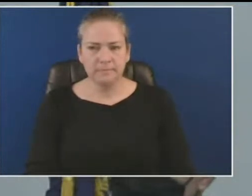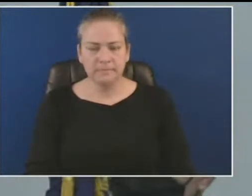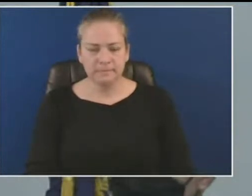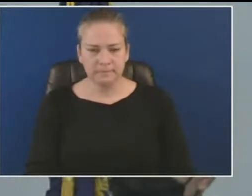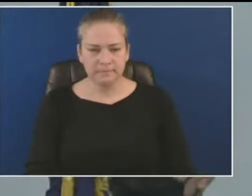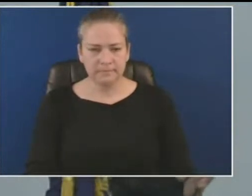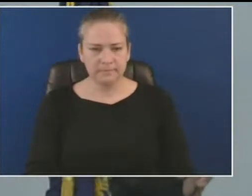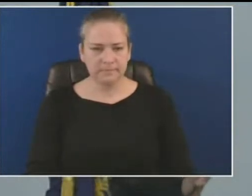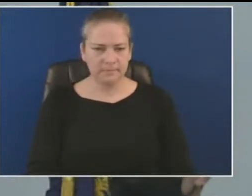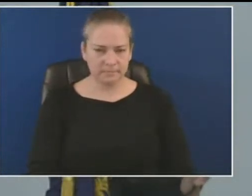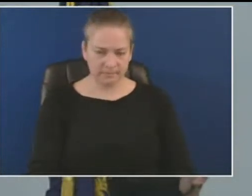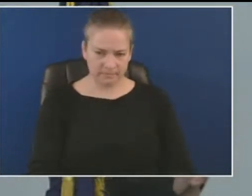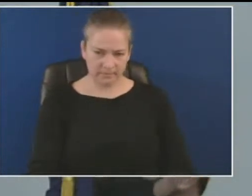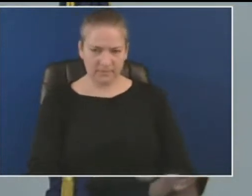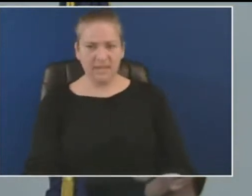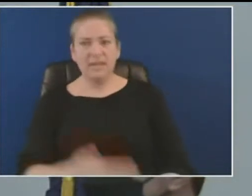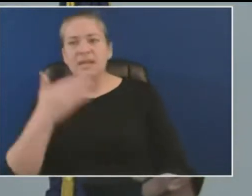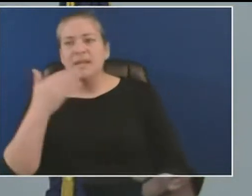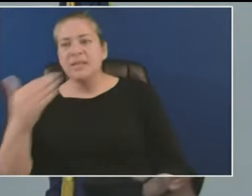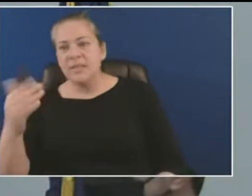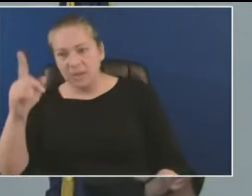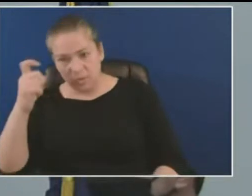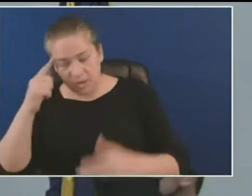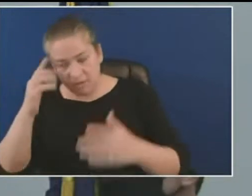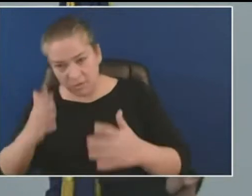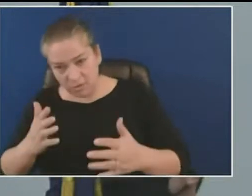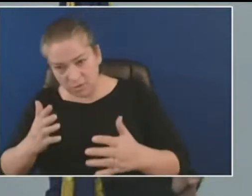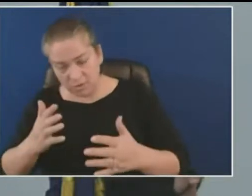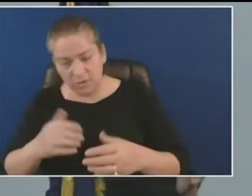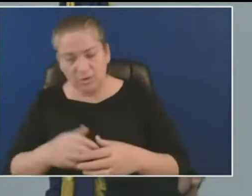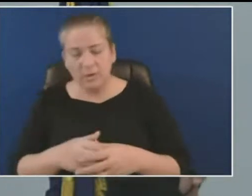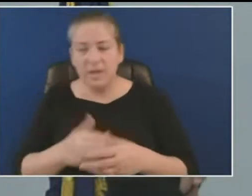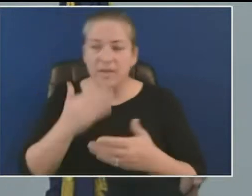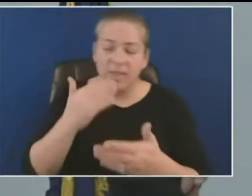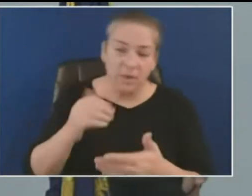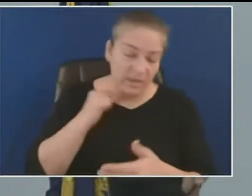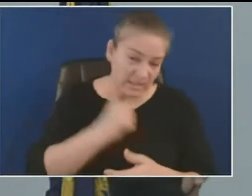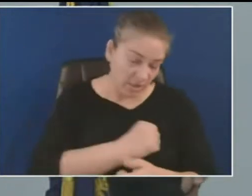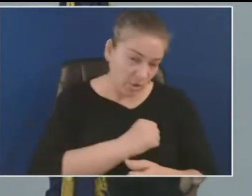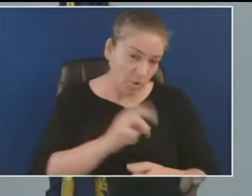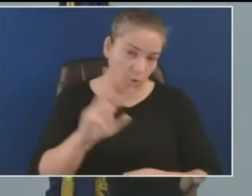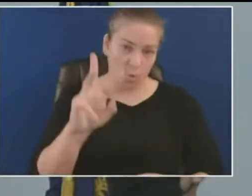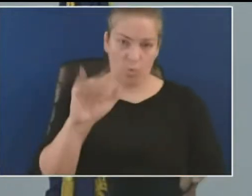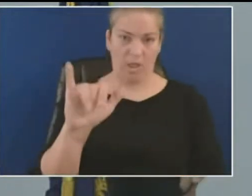Thank you, governor. Thank you, Senator Wilson. Thank you for being here today,